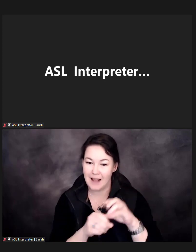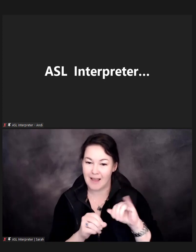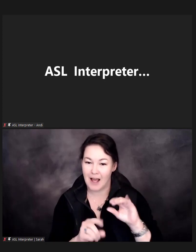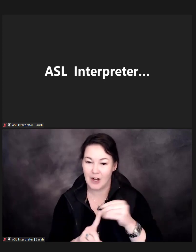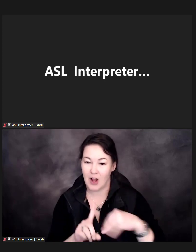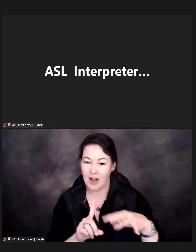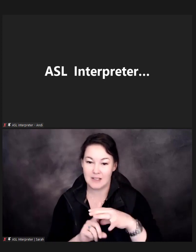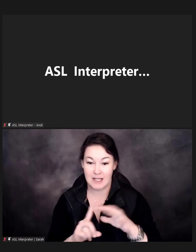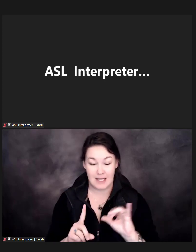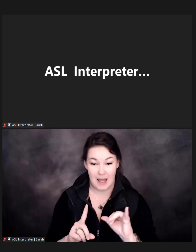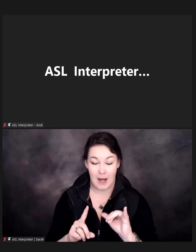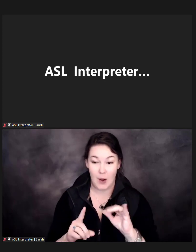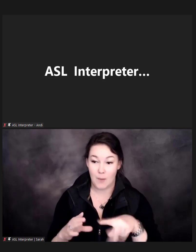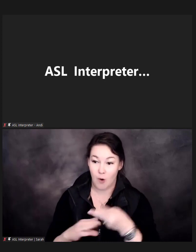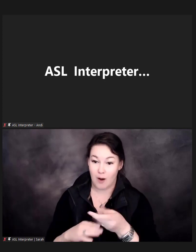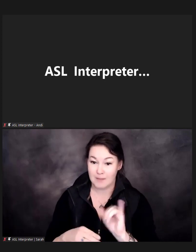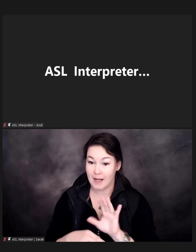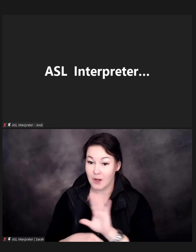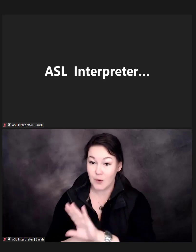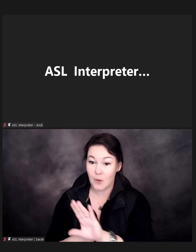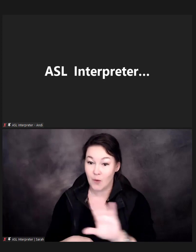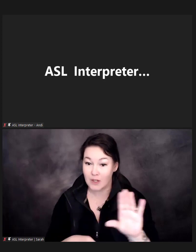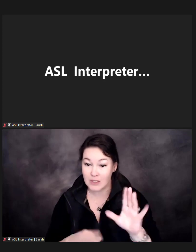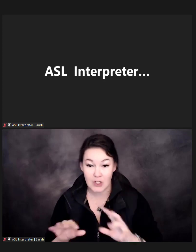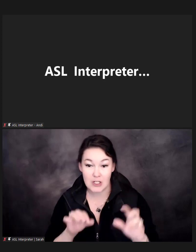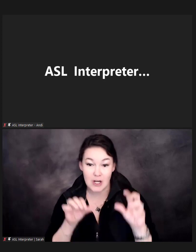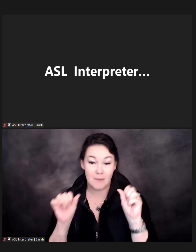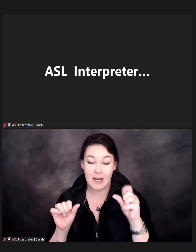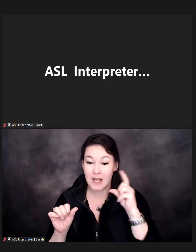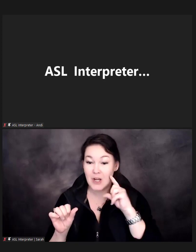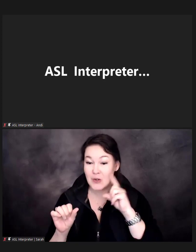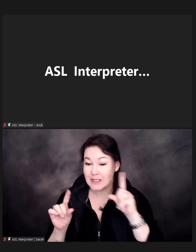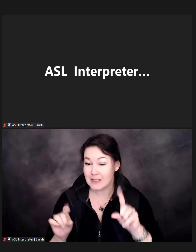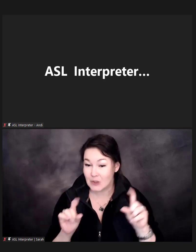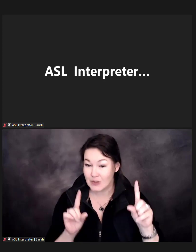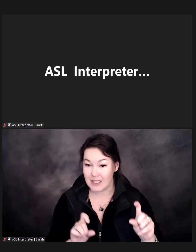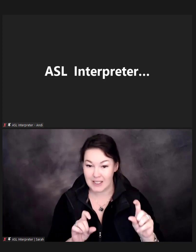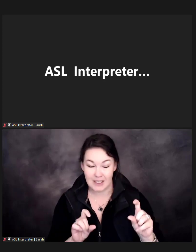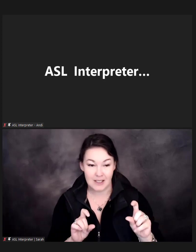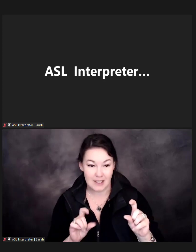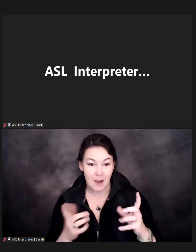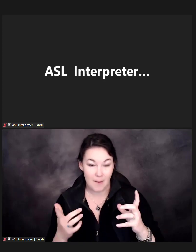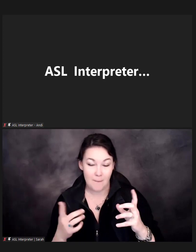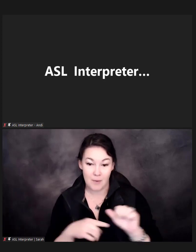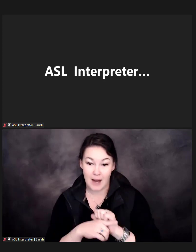programs like your yours are adopting hearing screening practices, because of that increased recognition of the